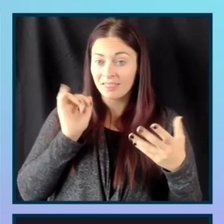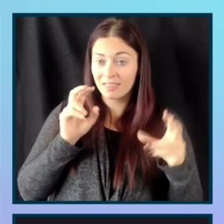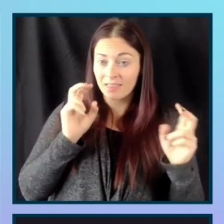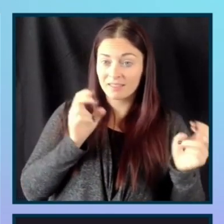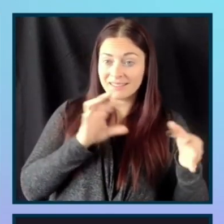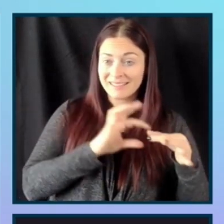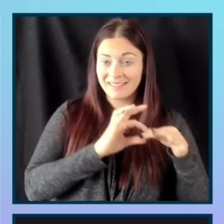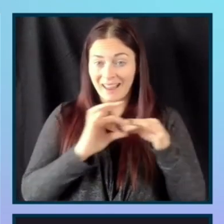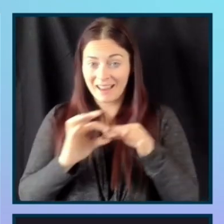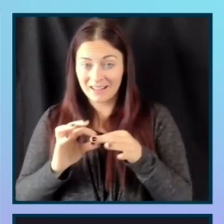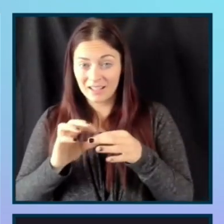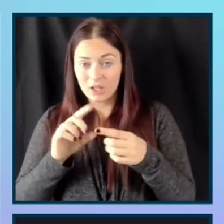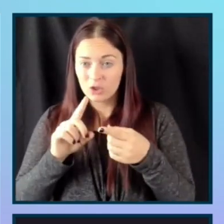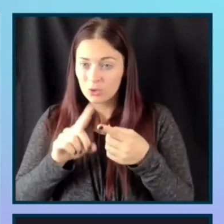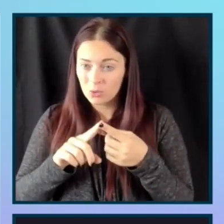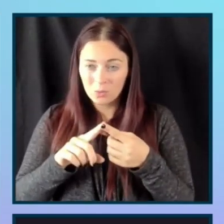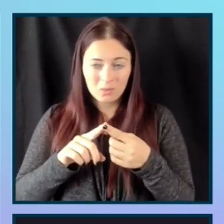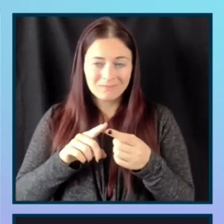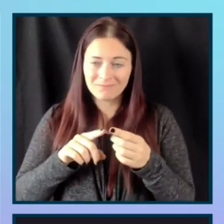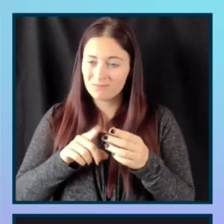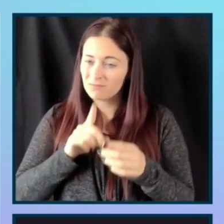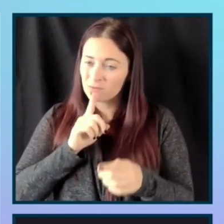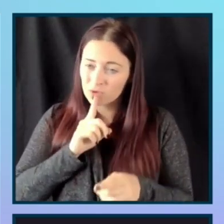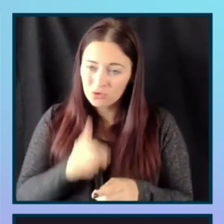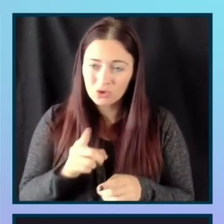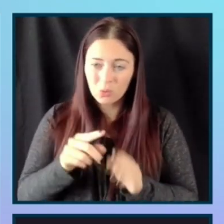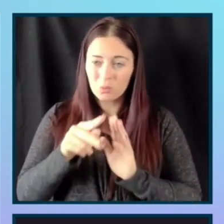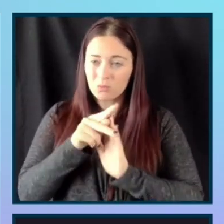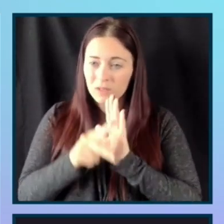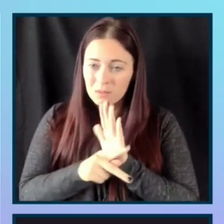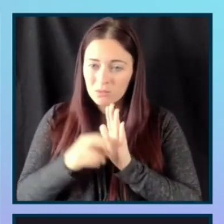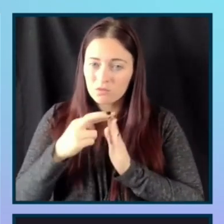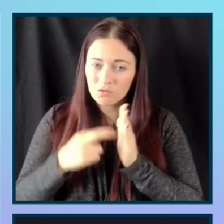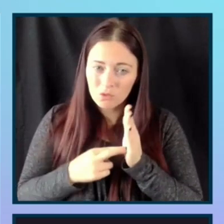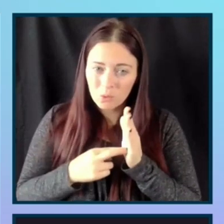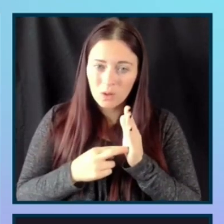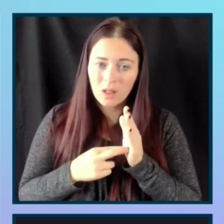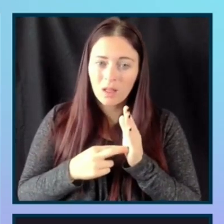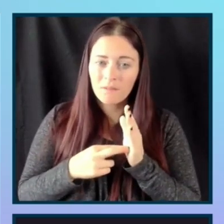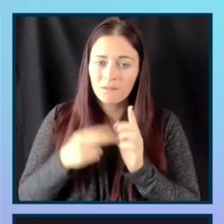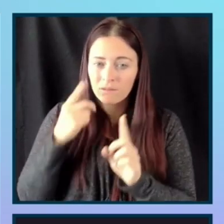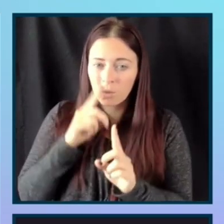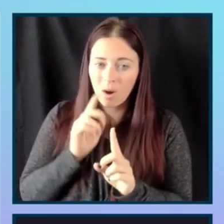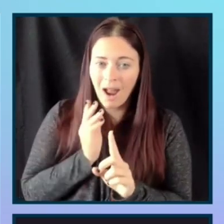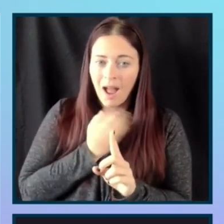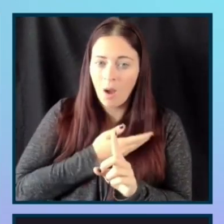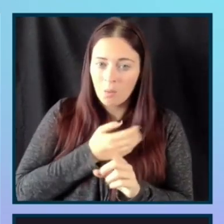underlying principles of the API structure of the web itself,